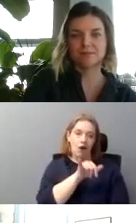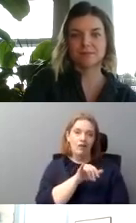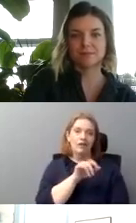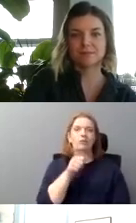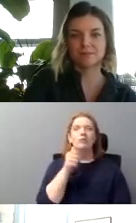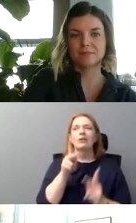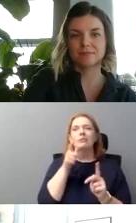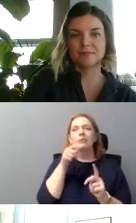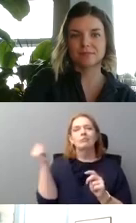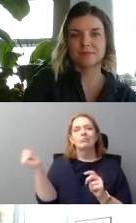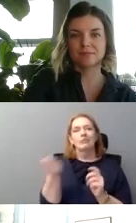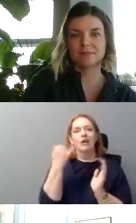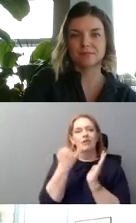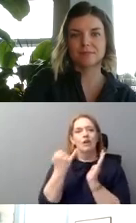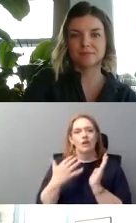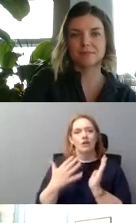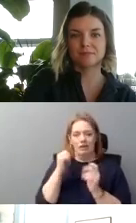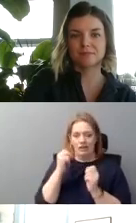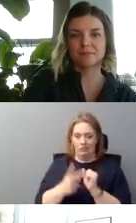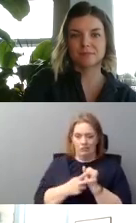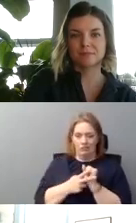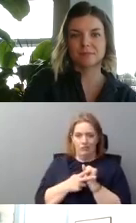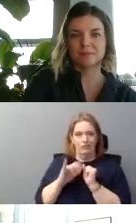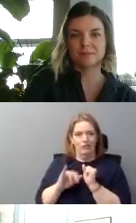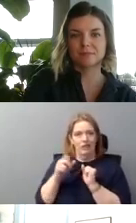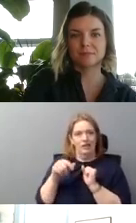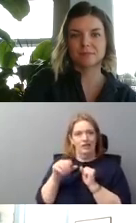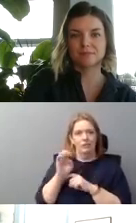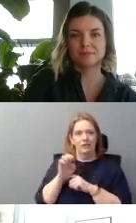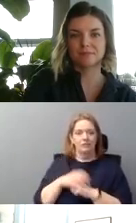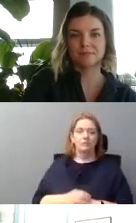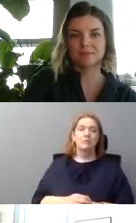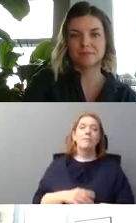preserve the physicality of space. I think one of the last things I would say about this site,